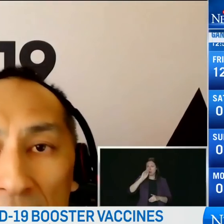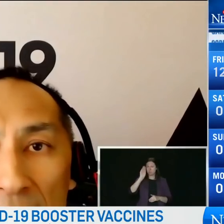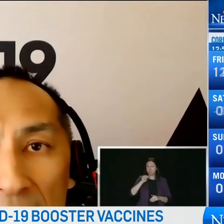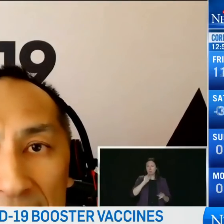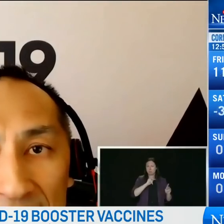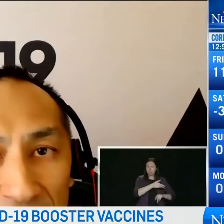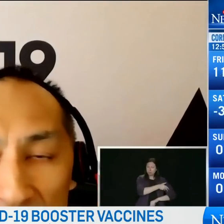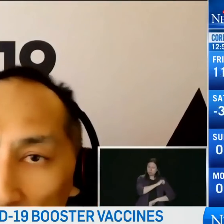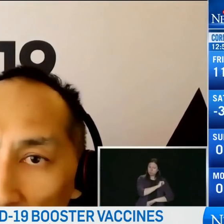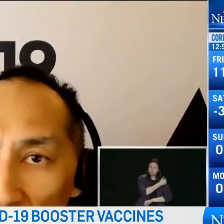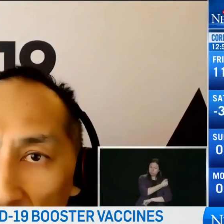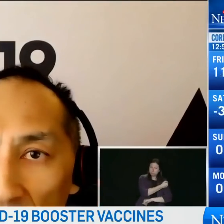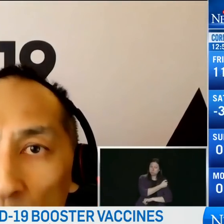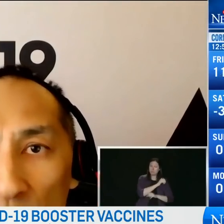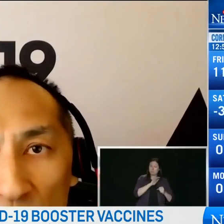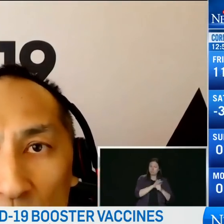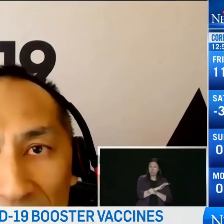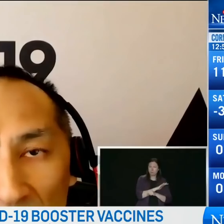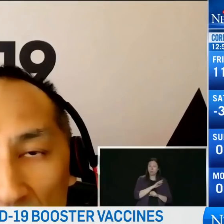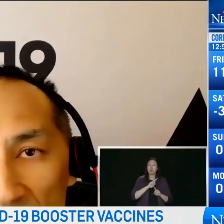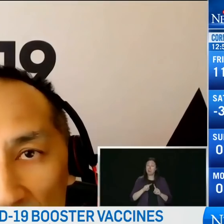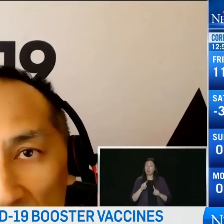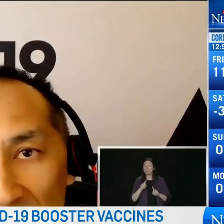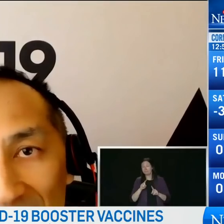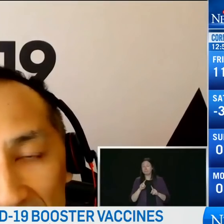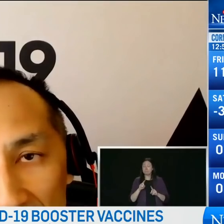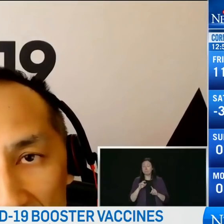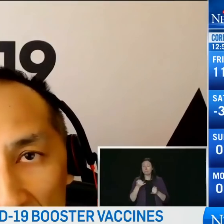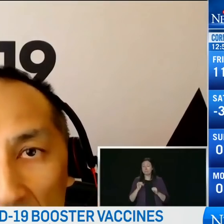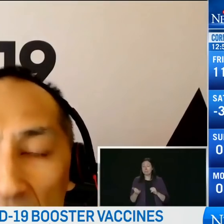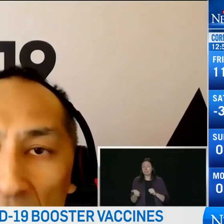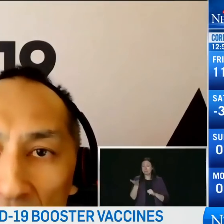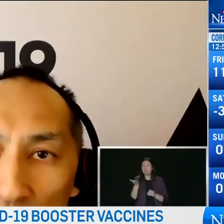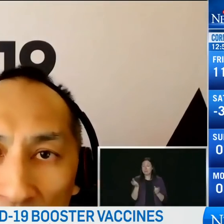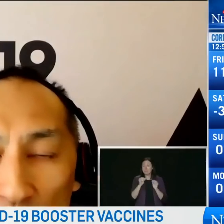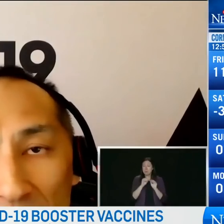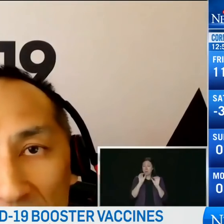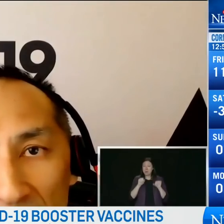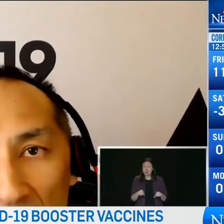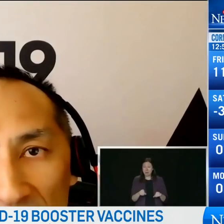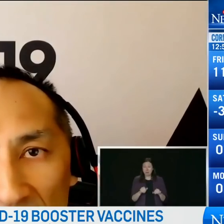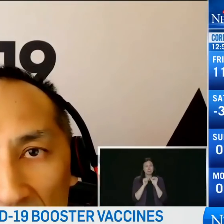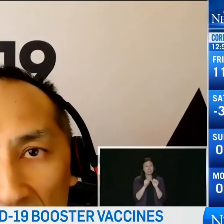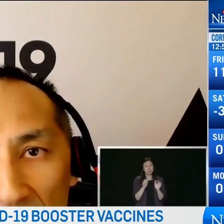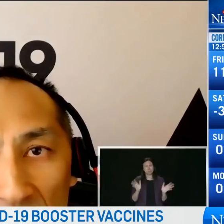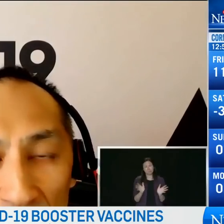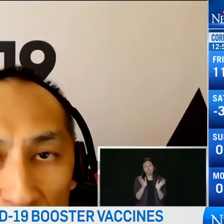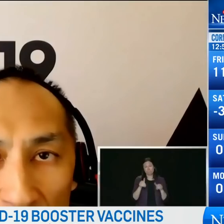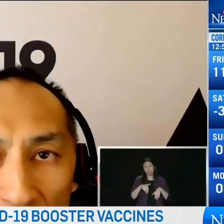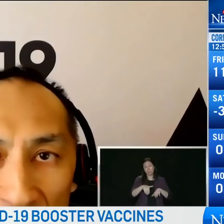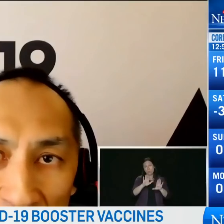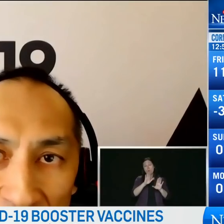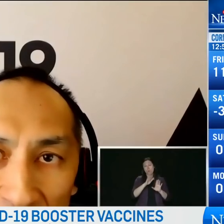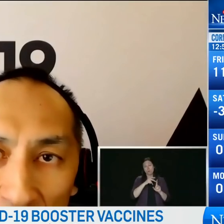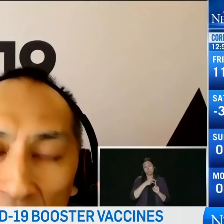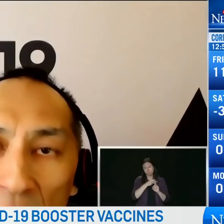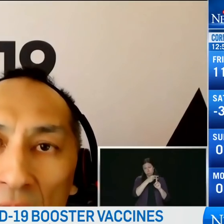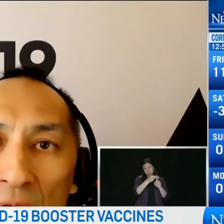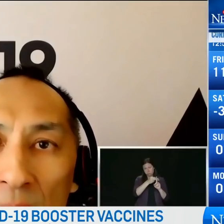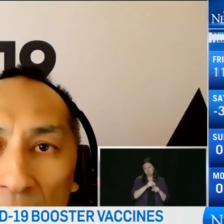CANADA HAS DONE WELL. VACCINE COVERAGE IS QUITE HIGH.